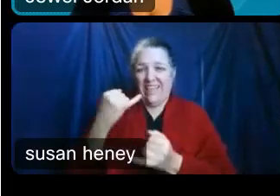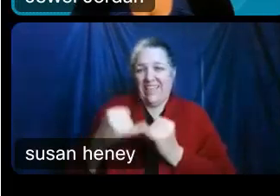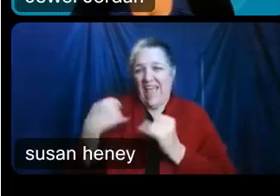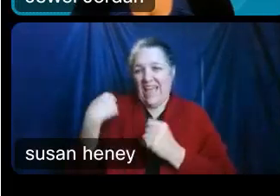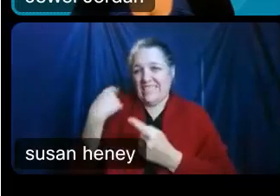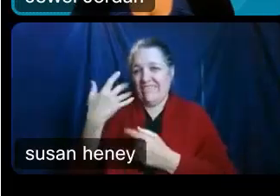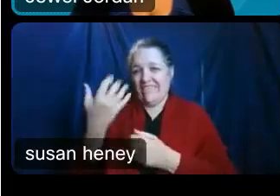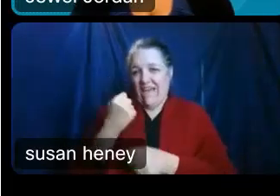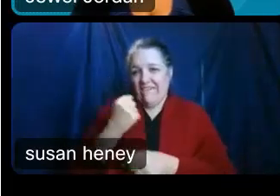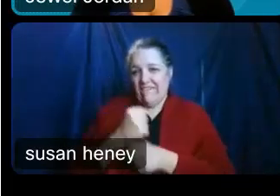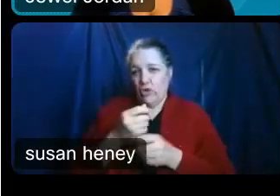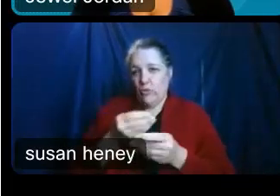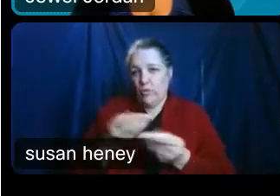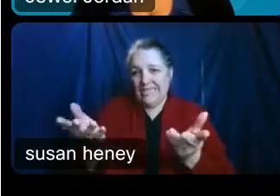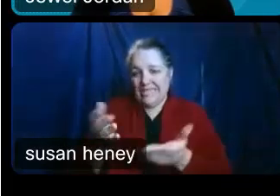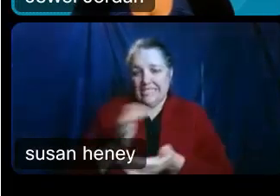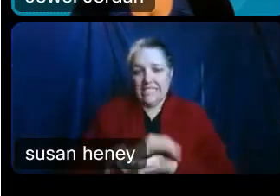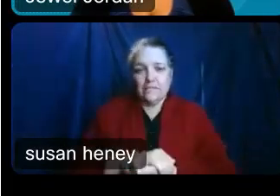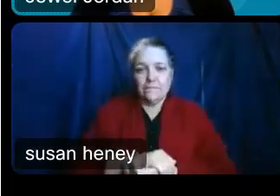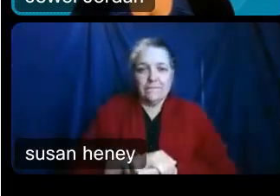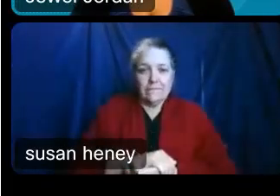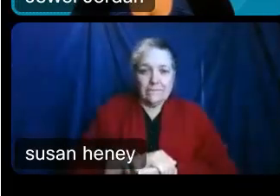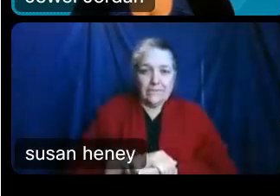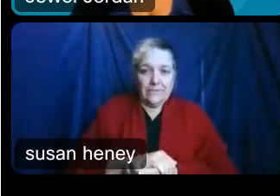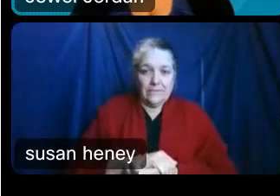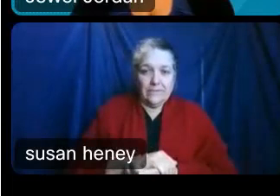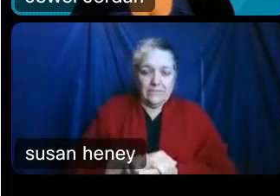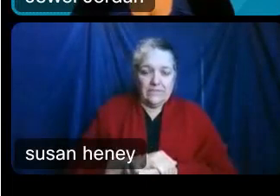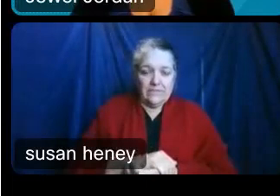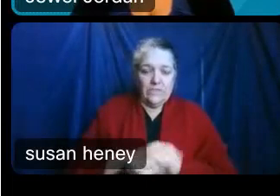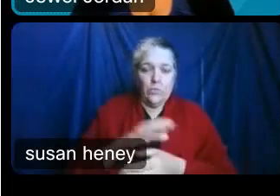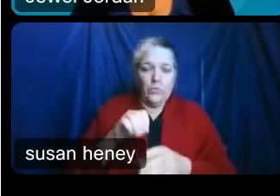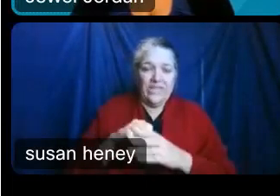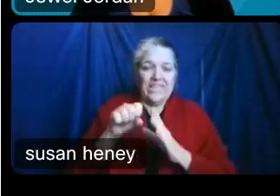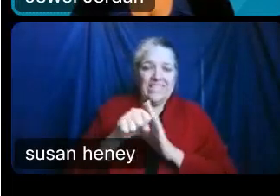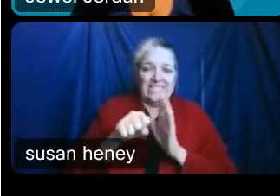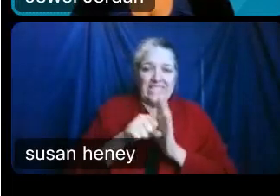estimates with the 2018 state legislative district boundaries. And what you'll see next